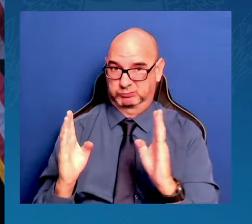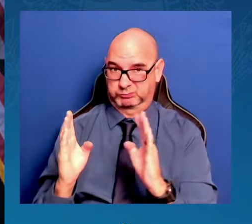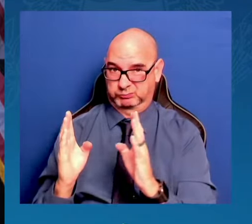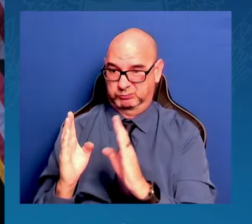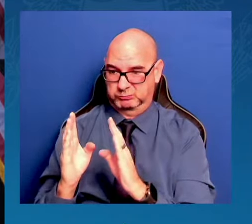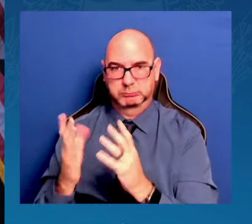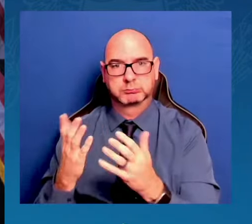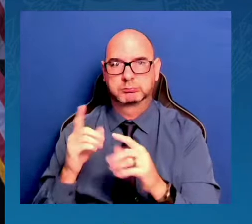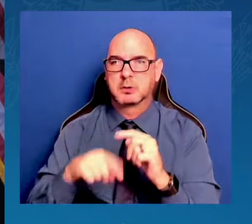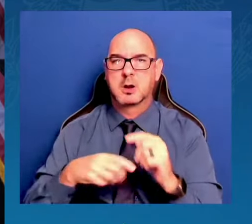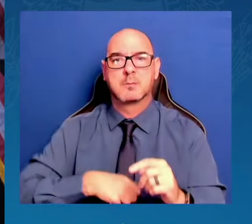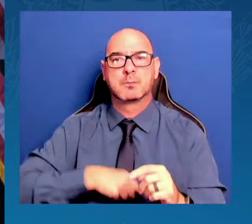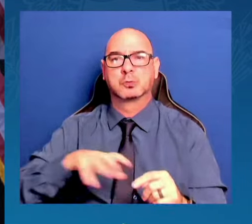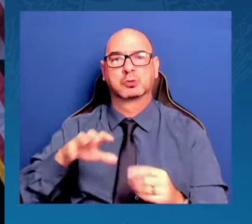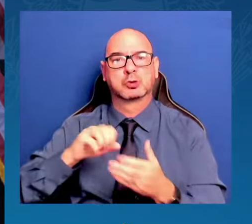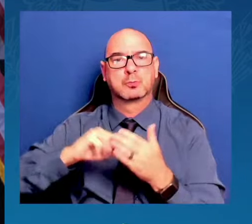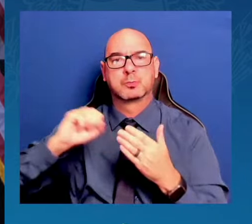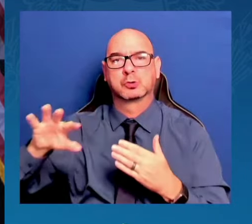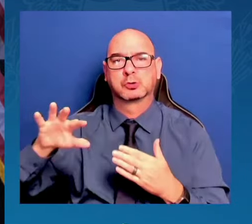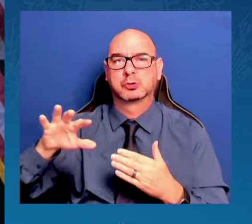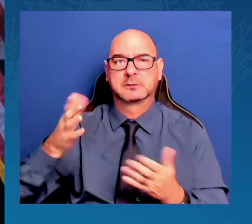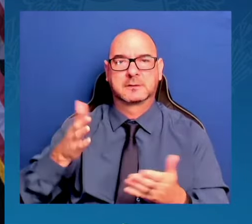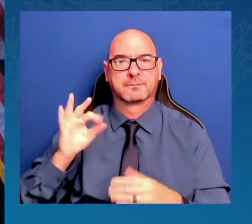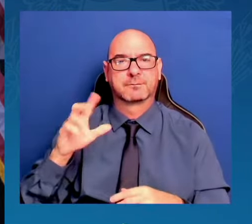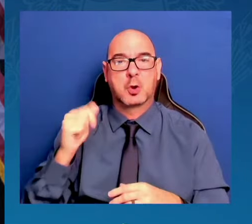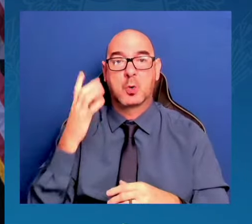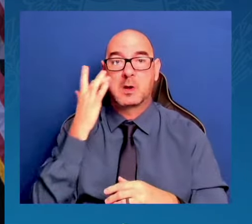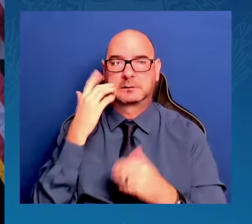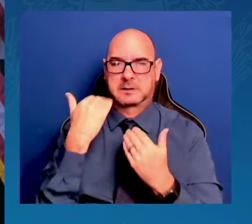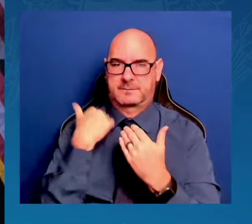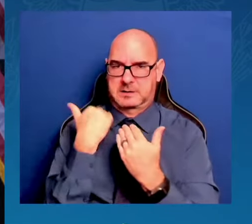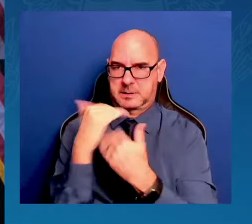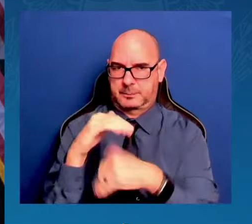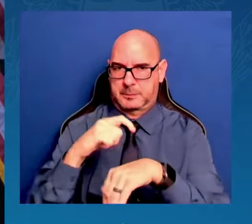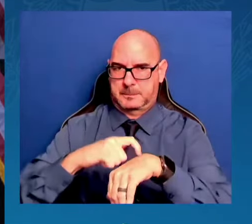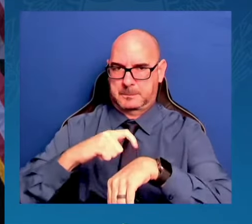Because of that -- Audience: Boo -- Dr. Prabhakaran: -- she needed to figure out